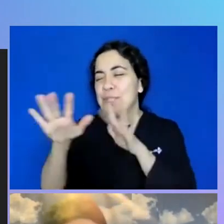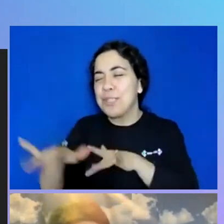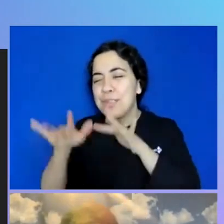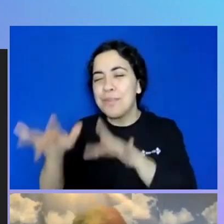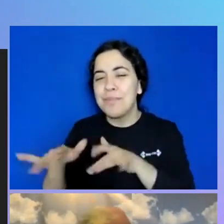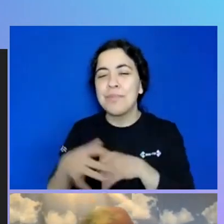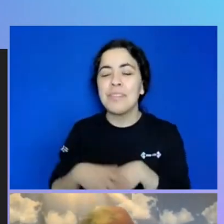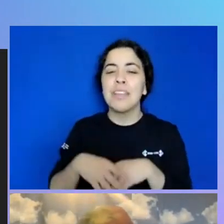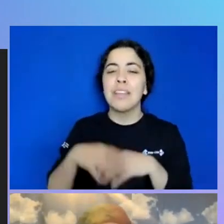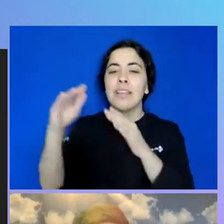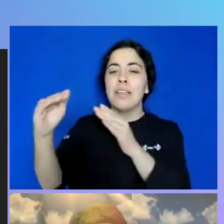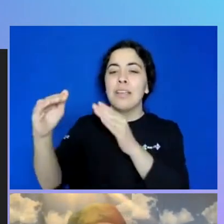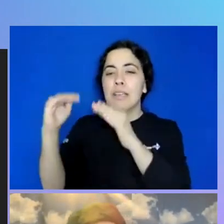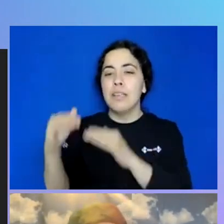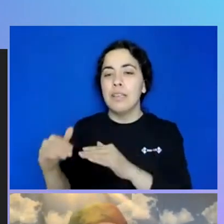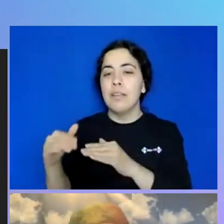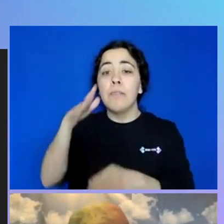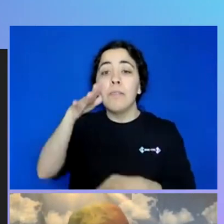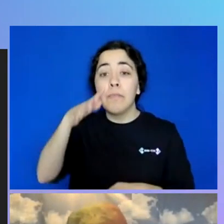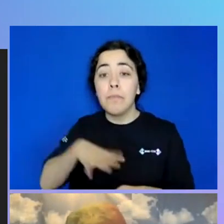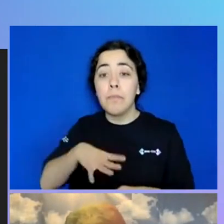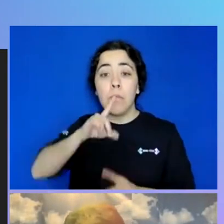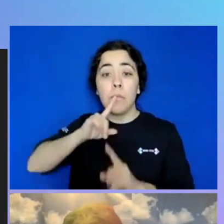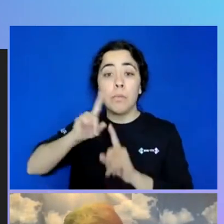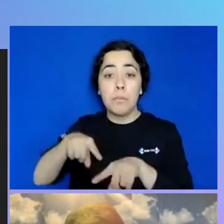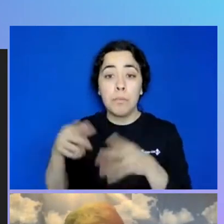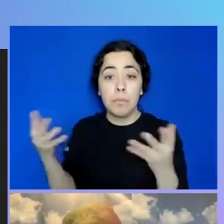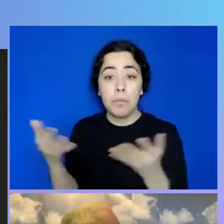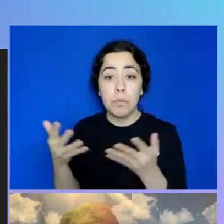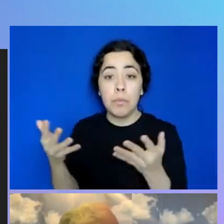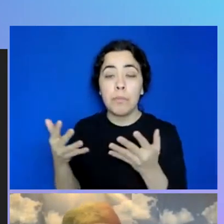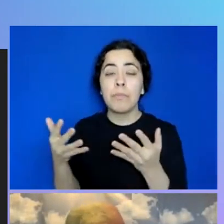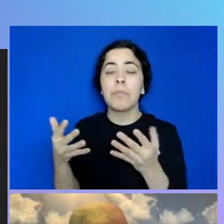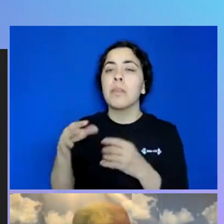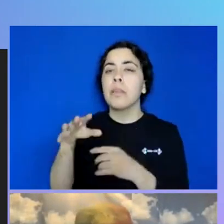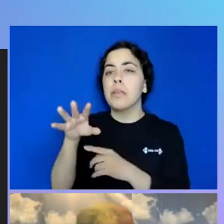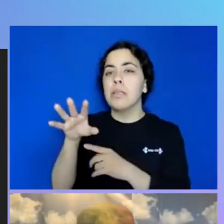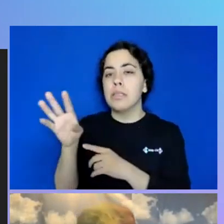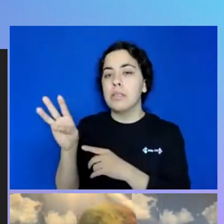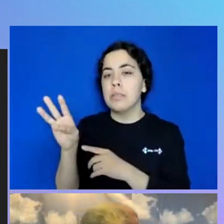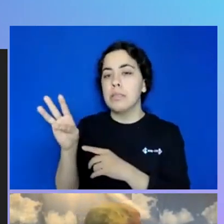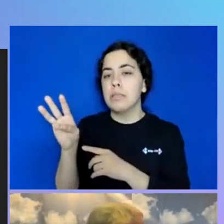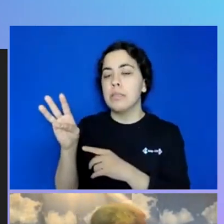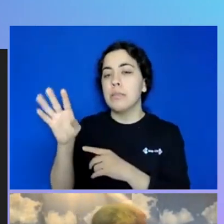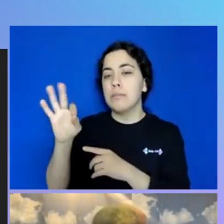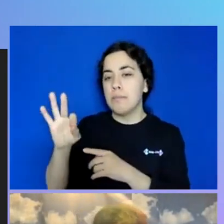respondents, uh, are earning